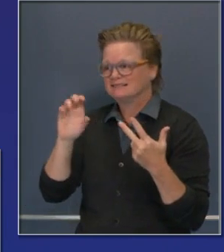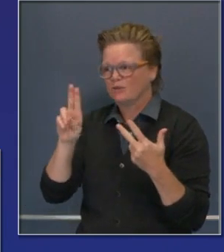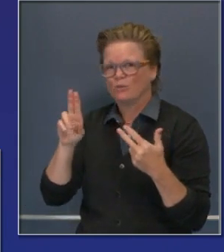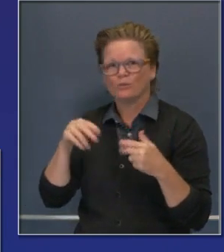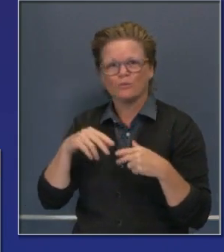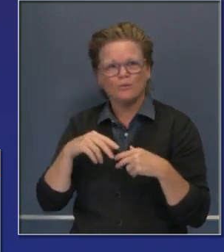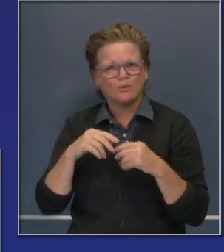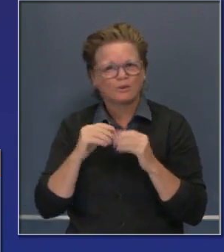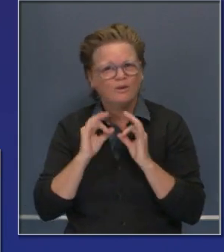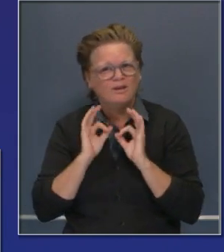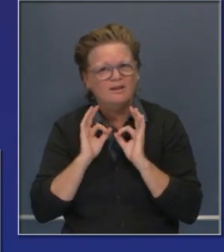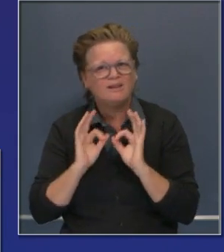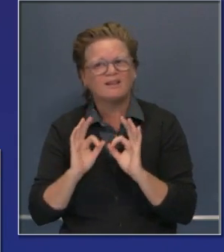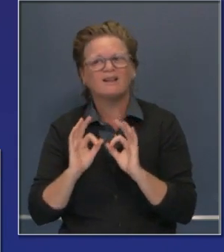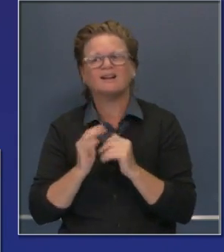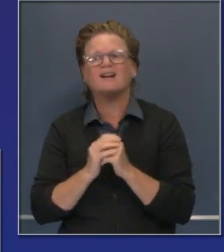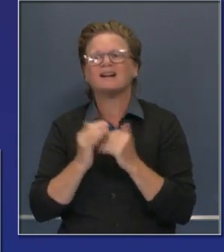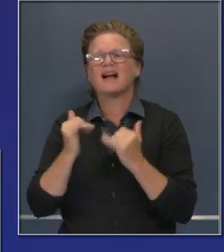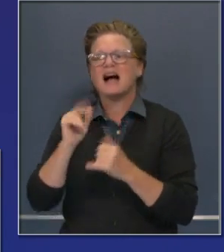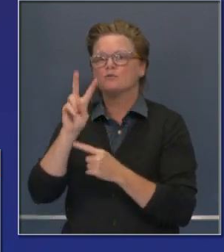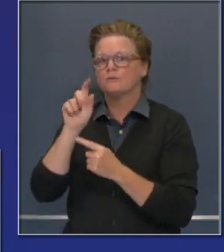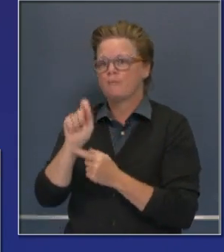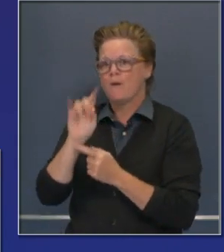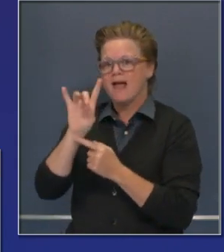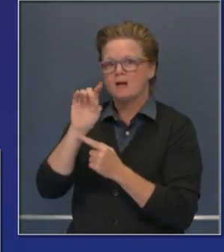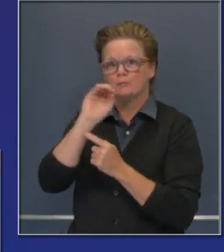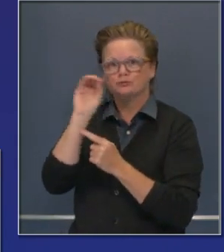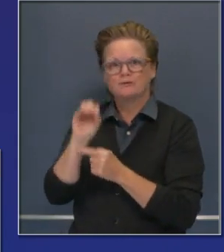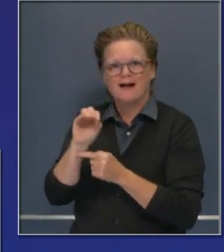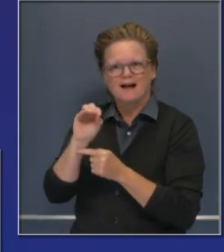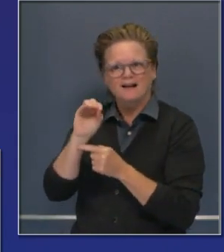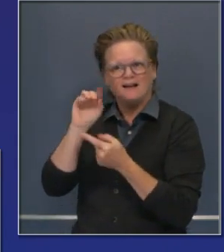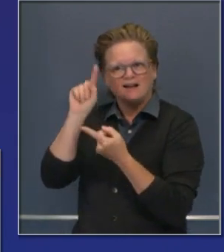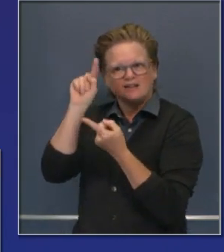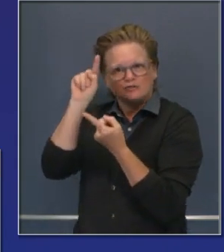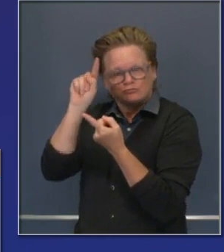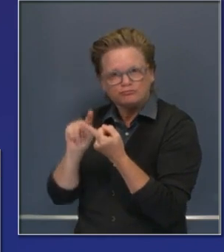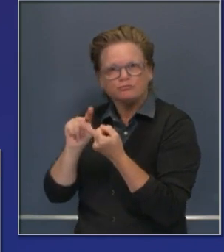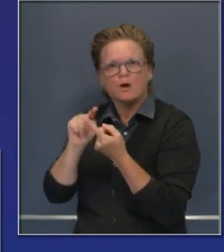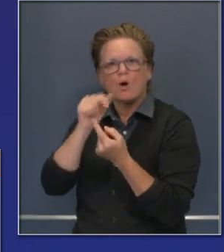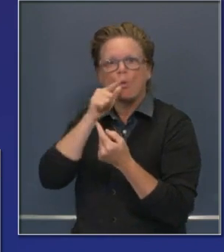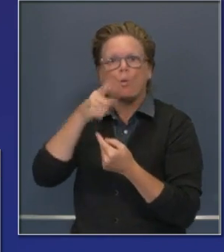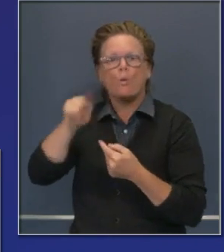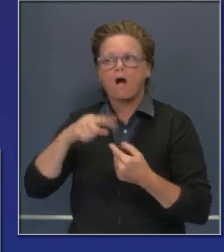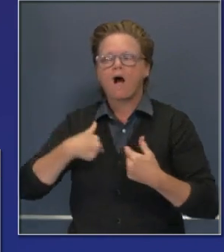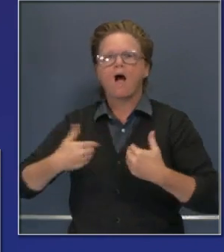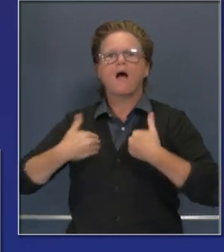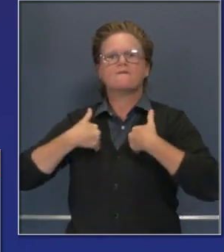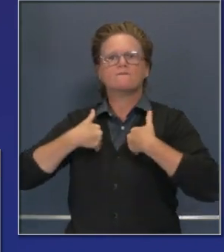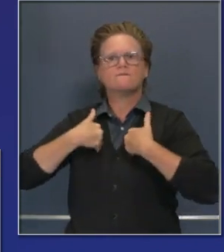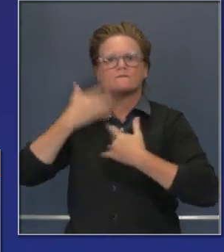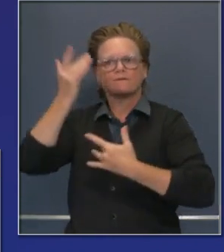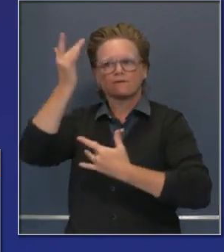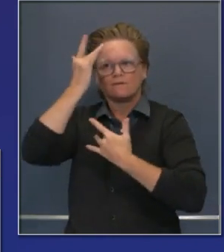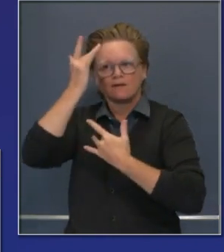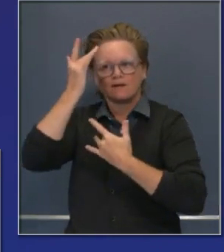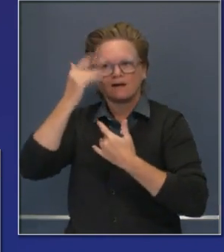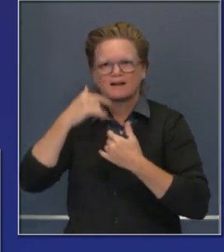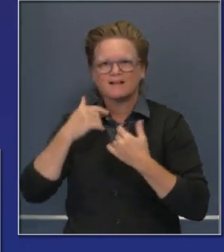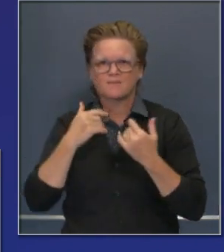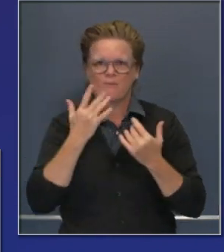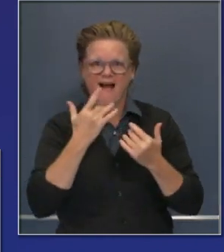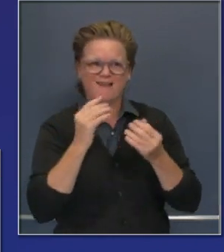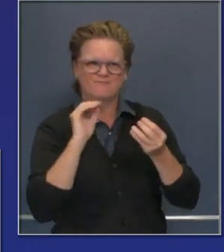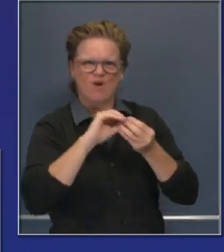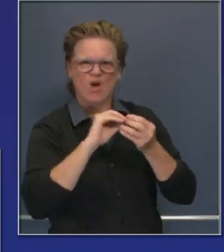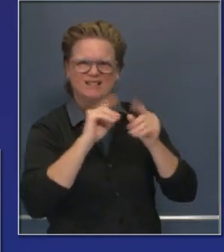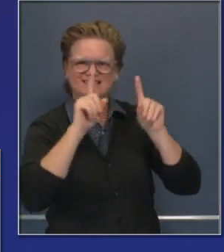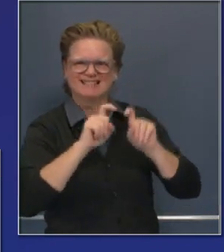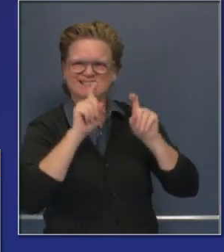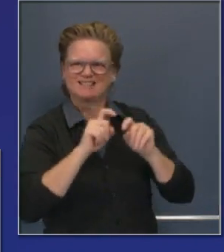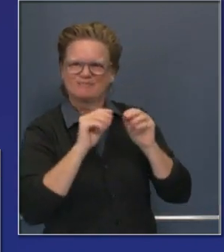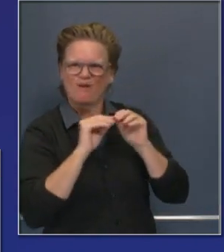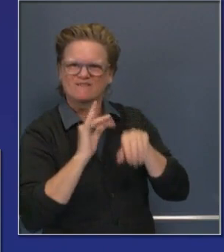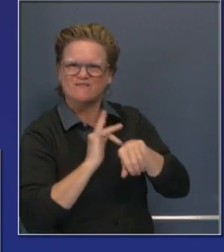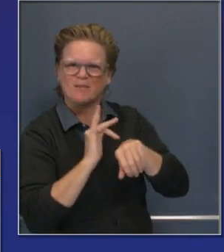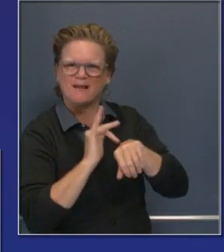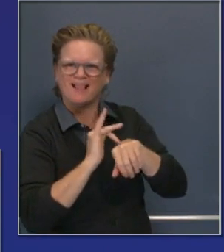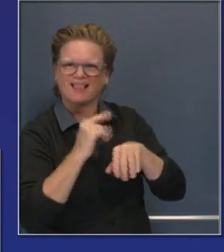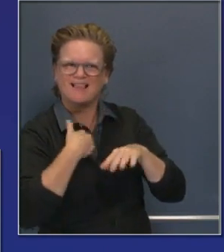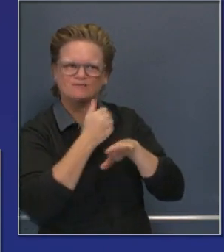POSITIVITY RATE HERE IN THE STATE OF CALIFORNIA REMIND YOU TWO POINT EIGHT PERCENT SEVEN-DAY POSITIVITY HERE IN THE STATE OF CALIFORNIA TESTING STARTING TO INCREASE BACK UP A